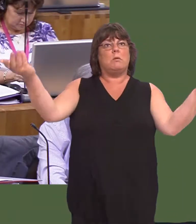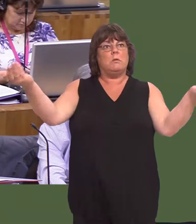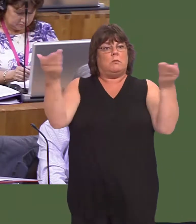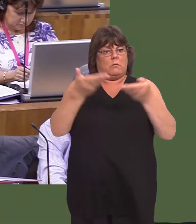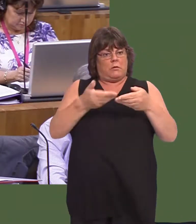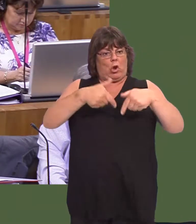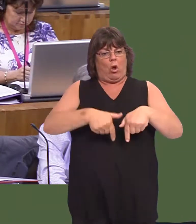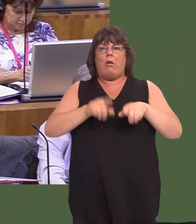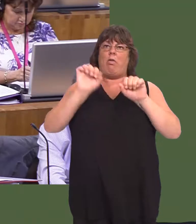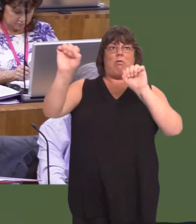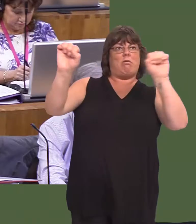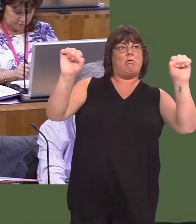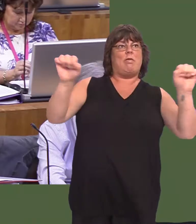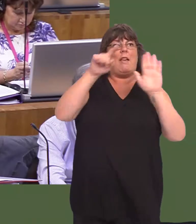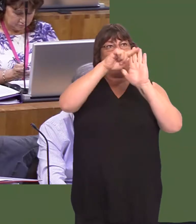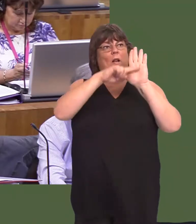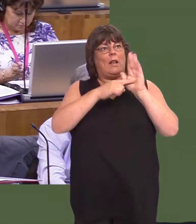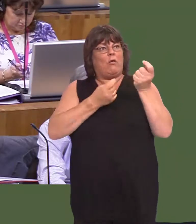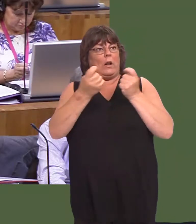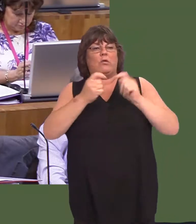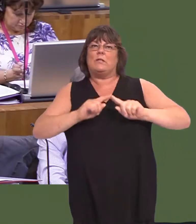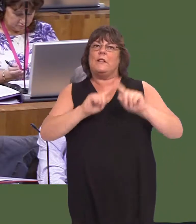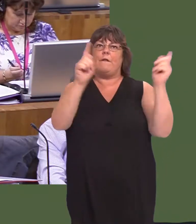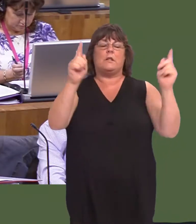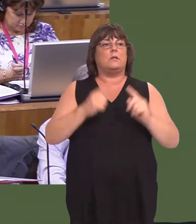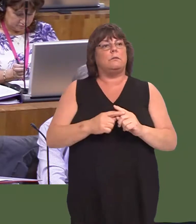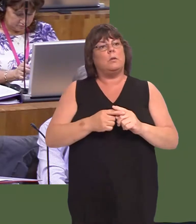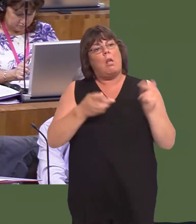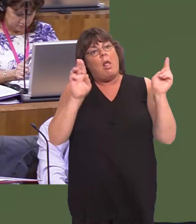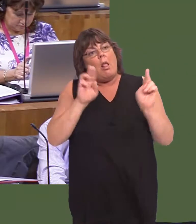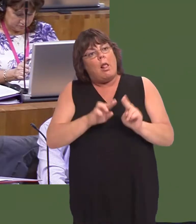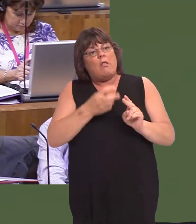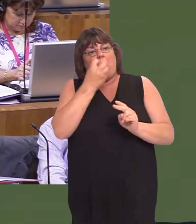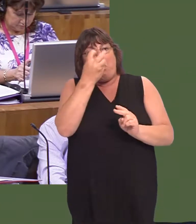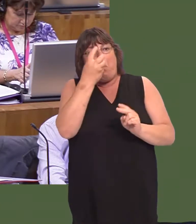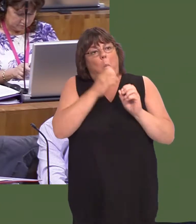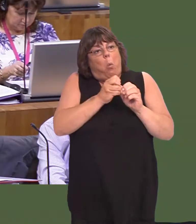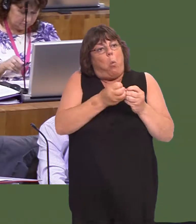So, for me, as to the way of ensuring that less waste is generated in the first place,